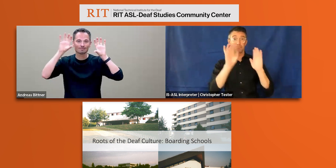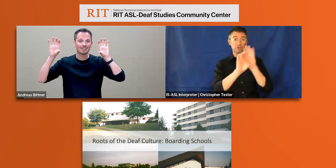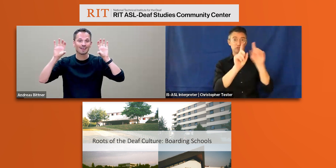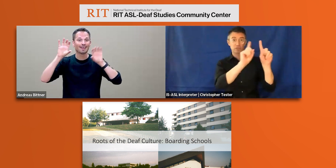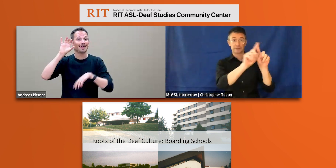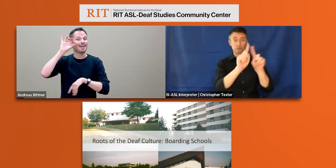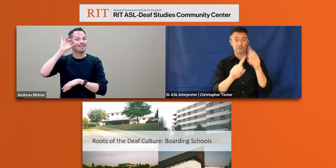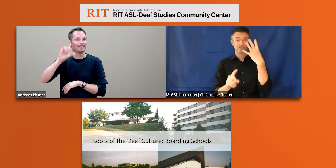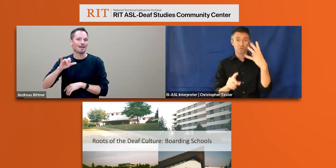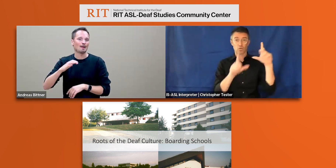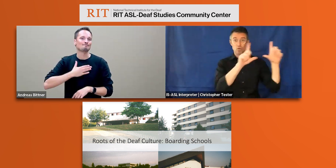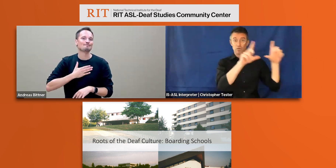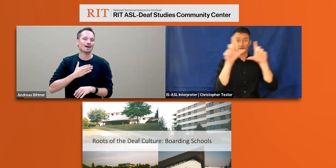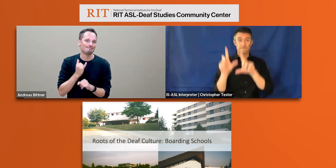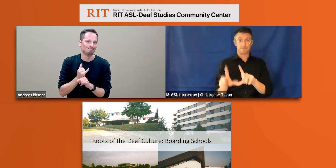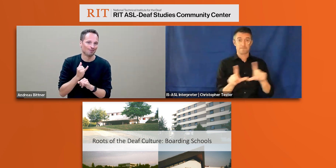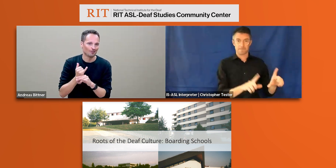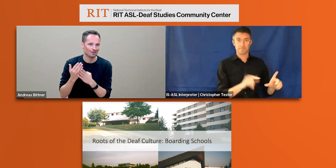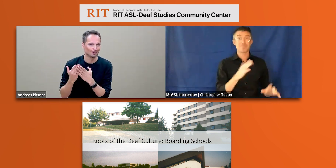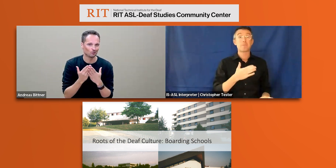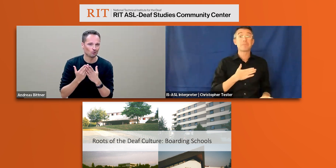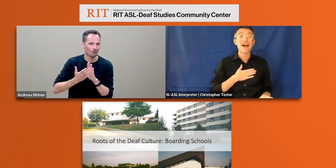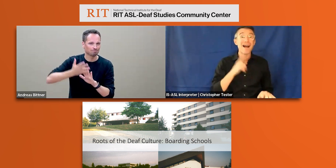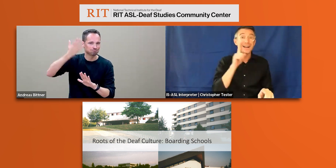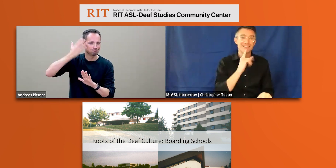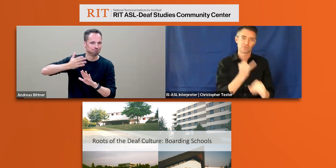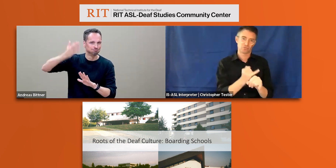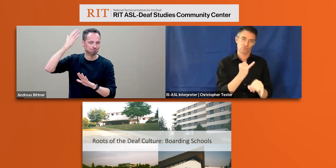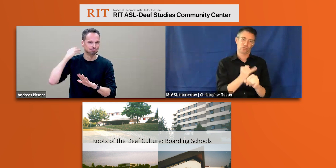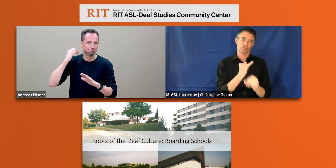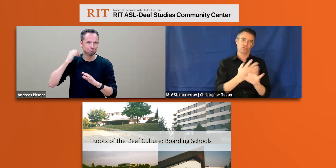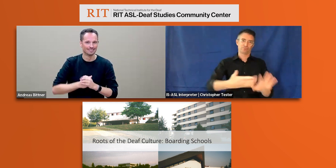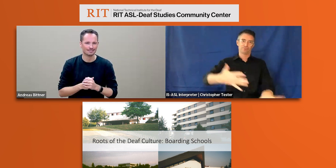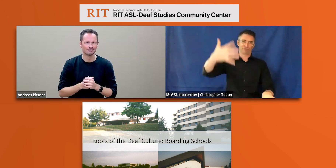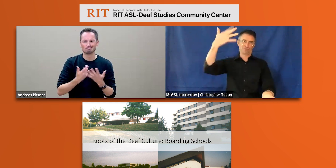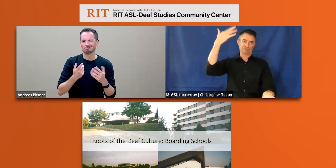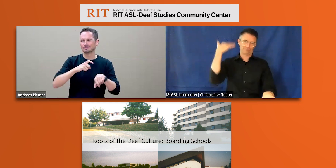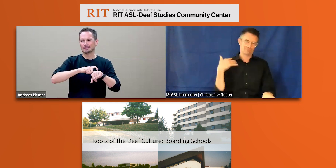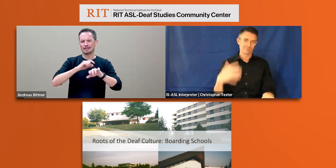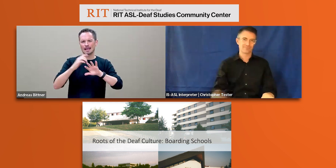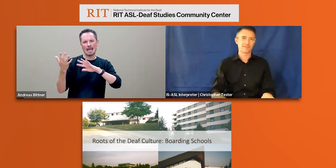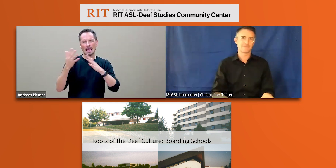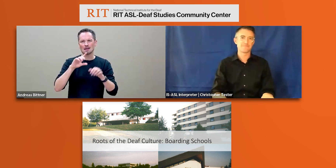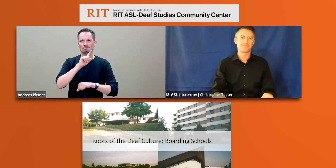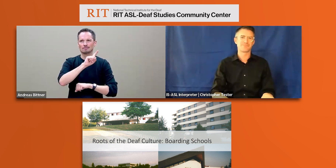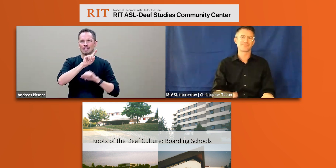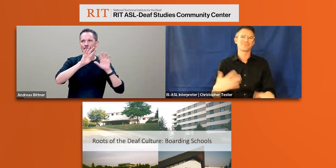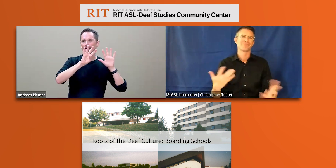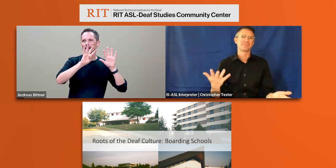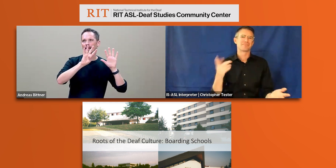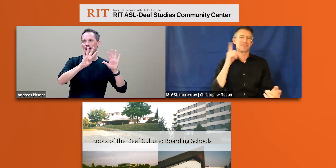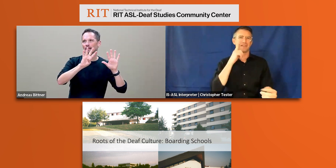So, you can see on this slide the different pictures of the residential schools for the deaf.